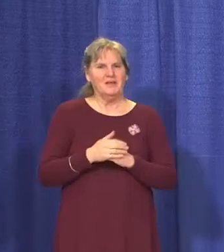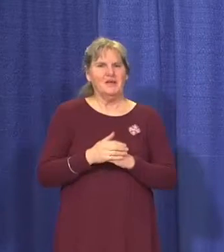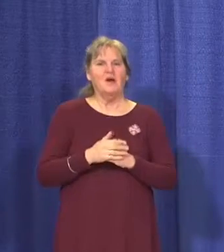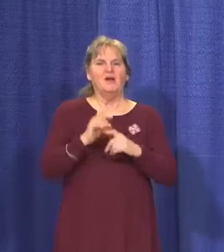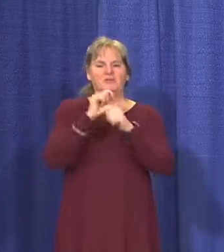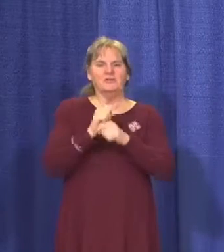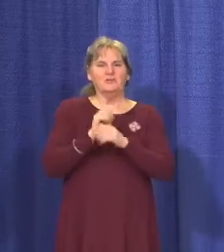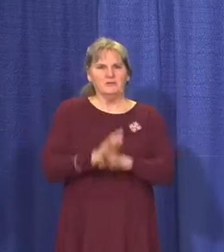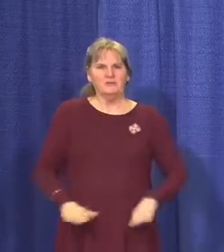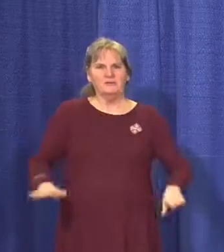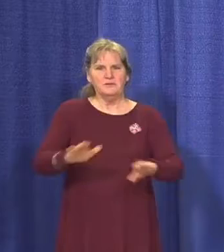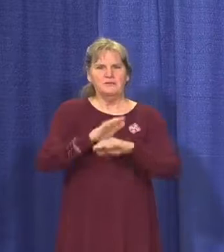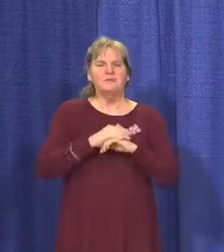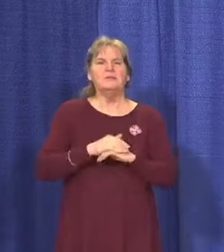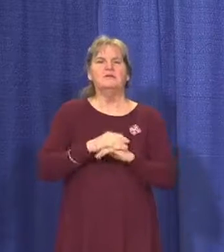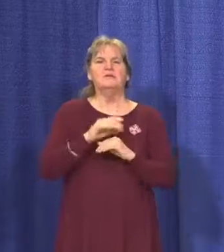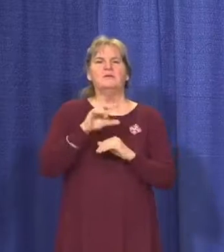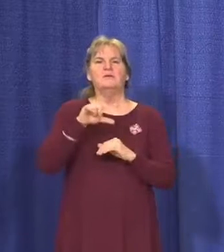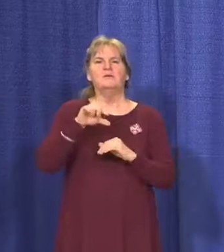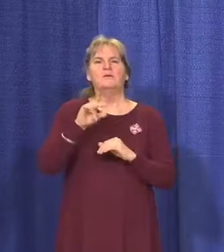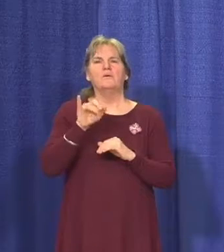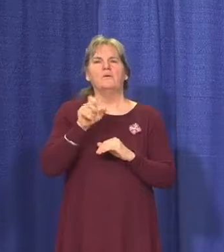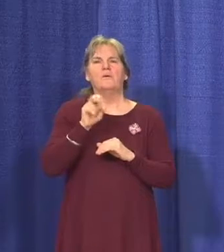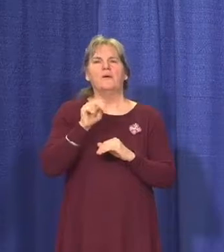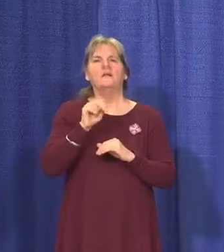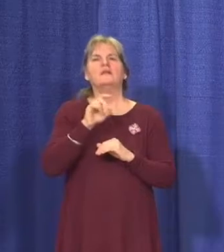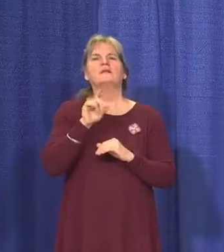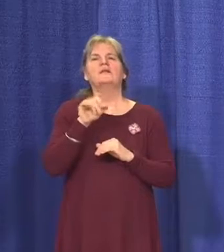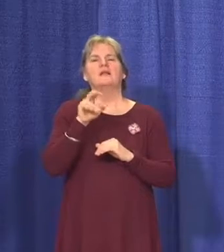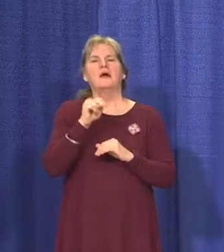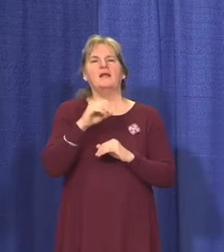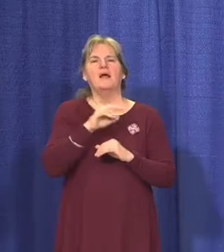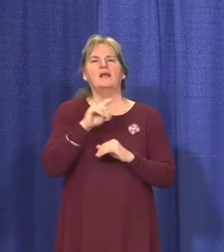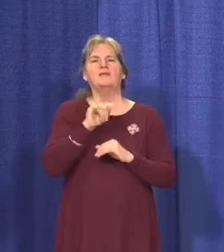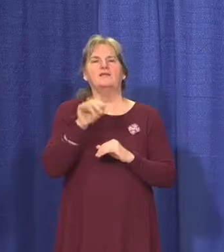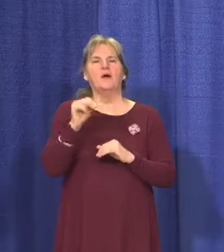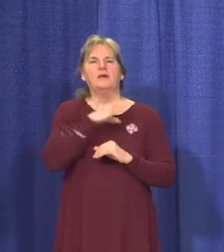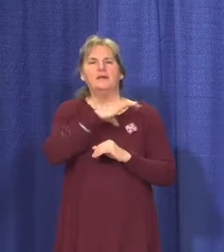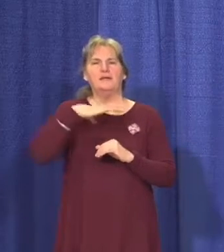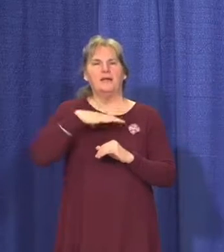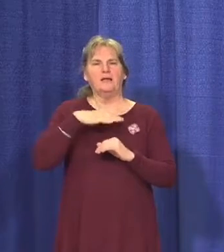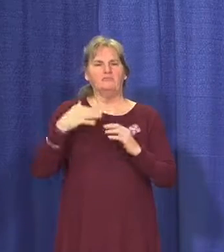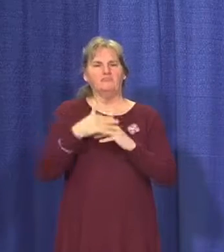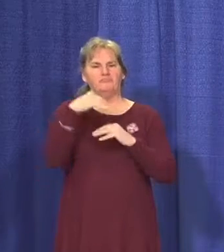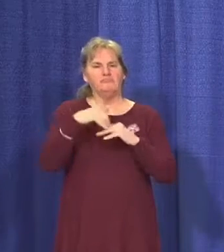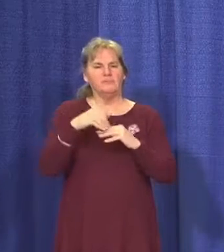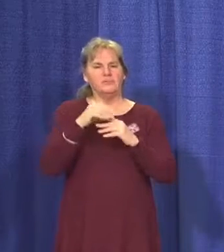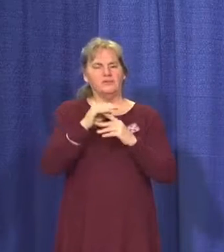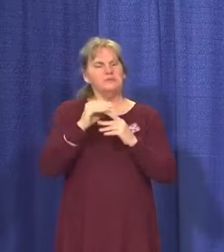pleasure to be here on the traditional territory of the Kwanlin Dün and Taa'an Kwächän Council to make this